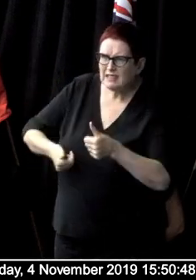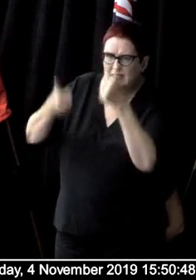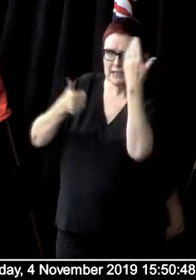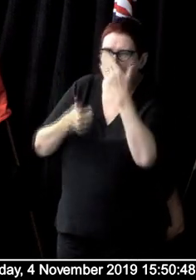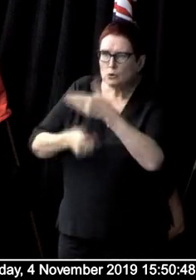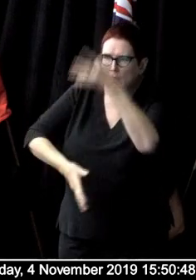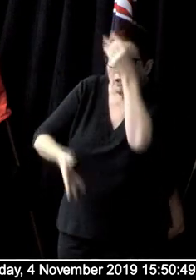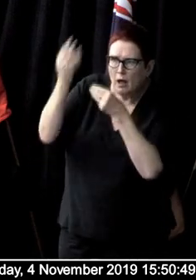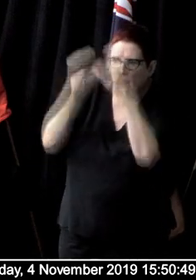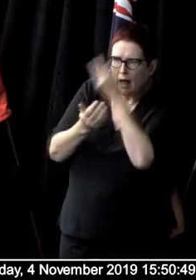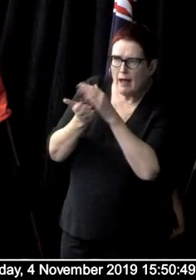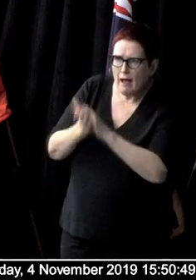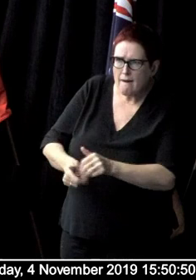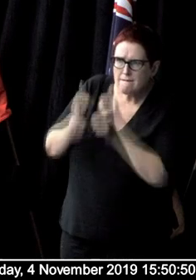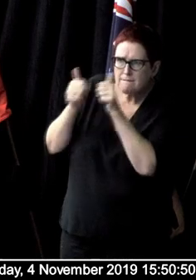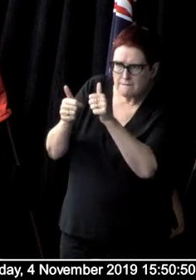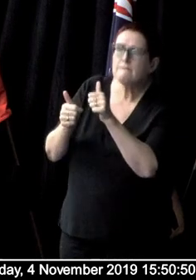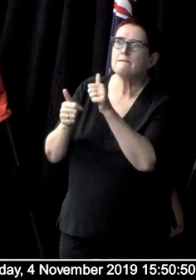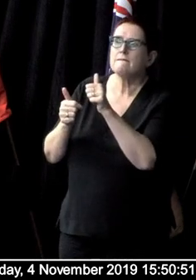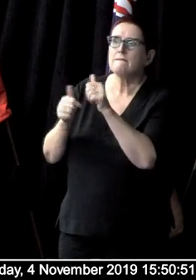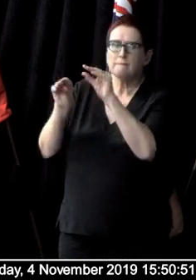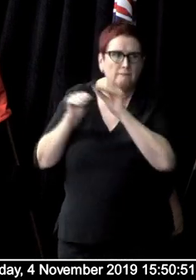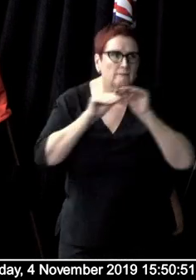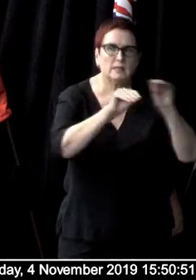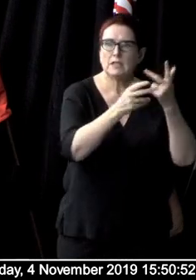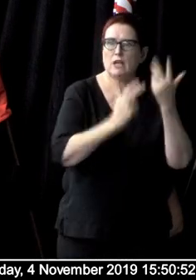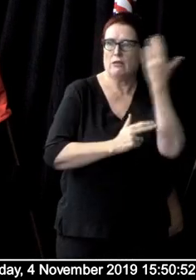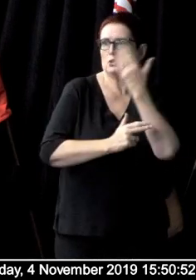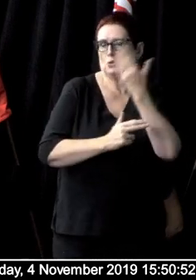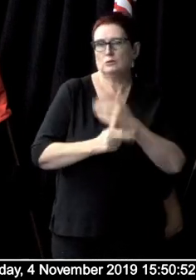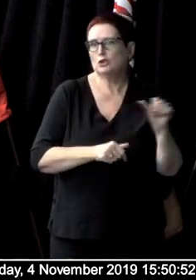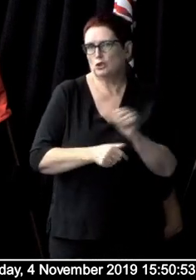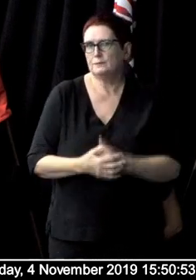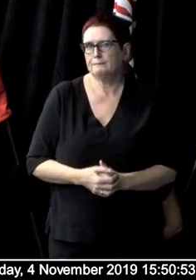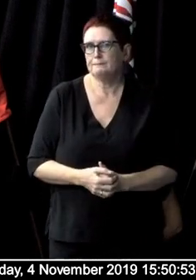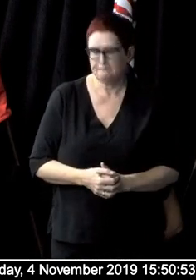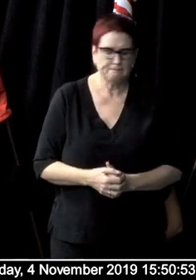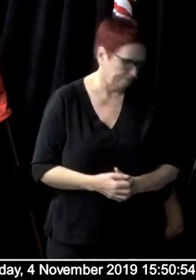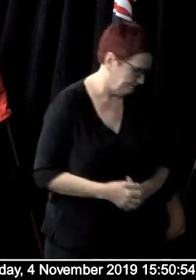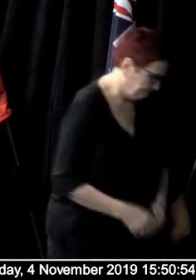that they can see it’s working and learning from it. Thank you.